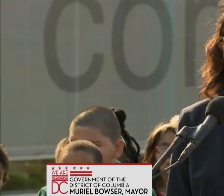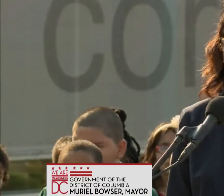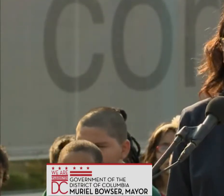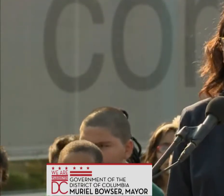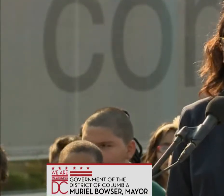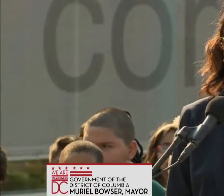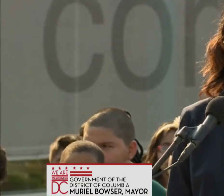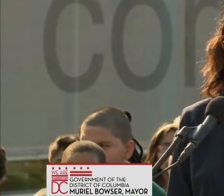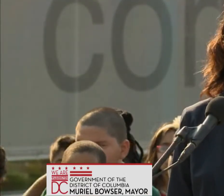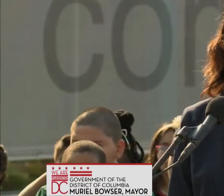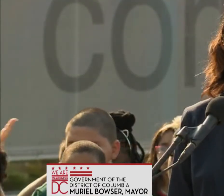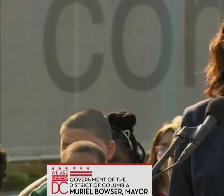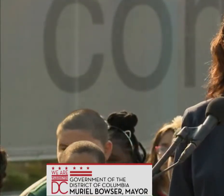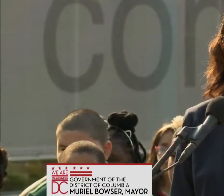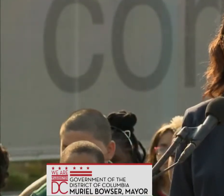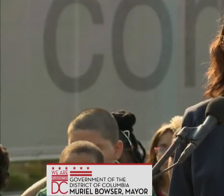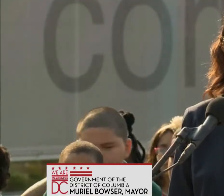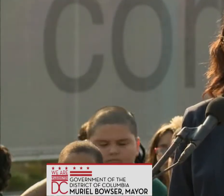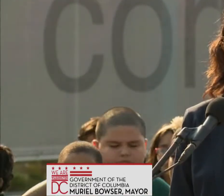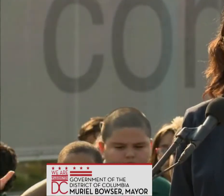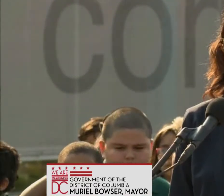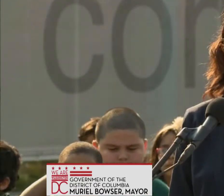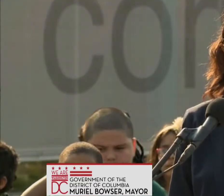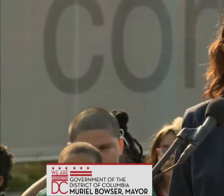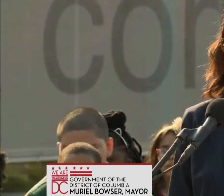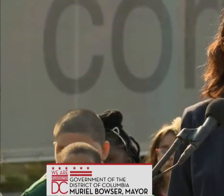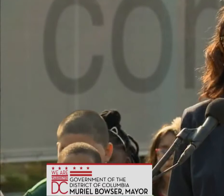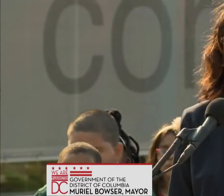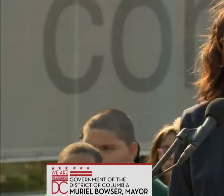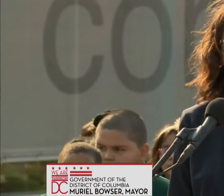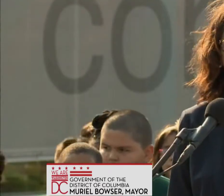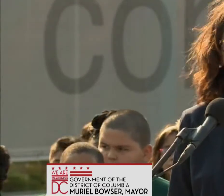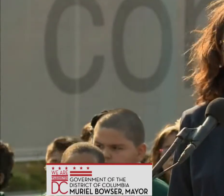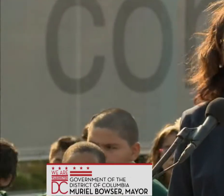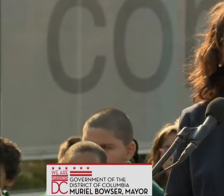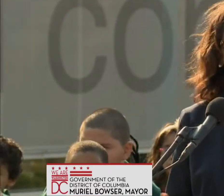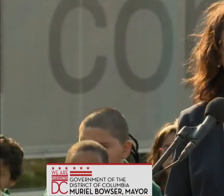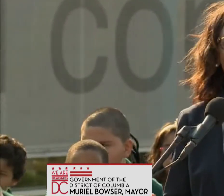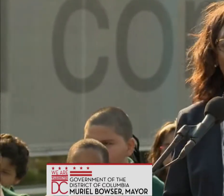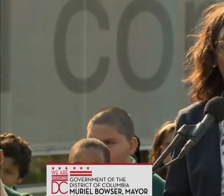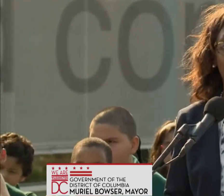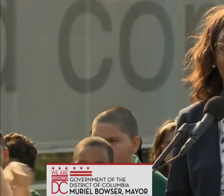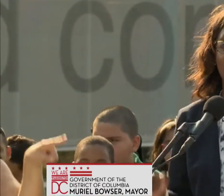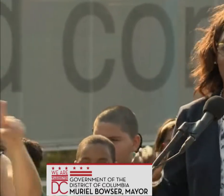not only in the design in the planning the construction and ultimately the